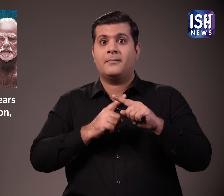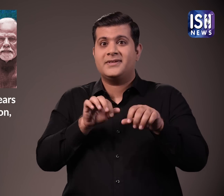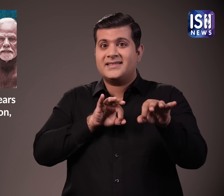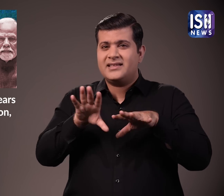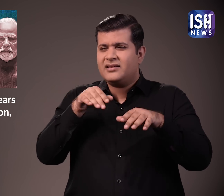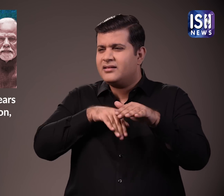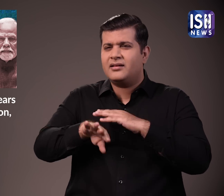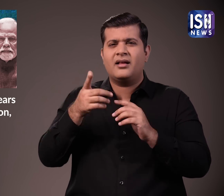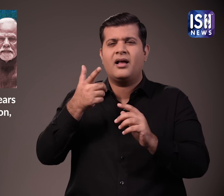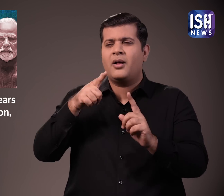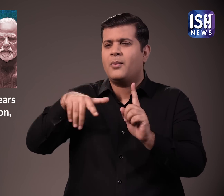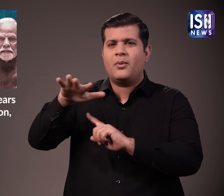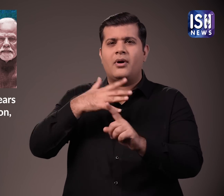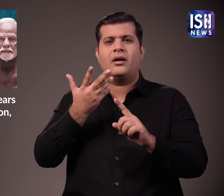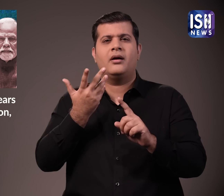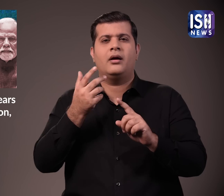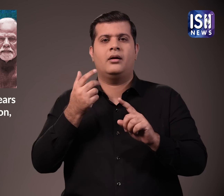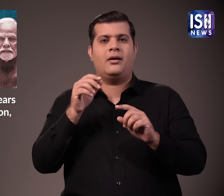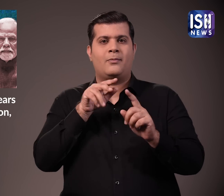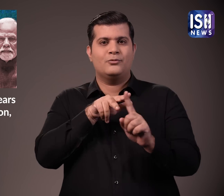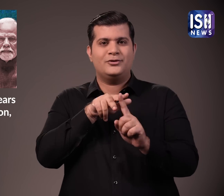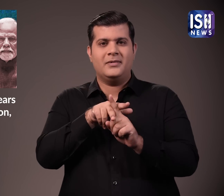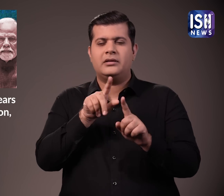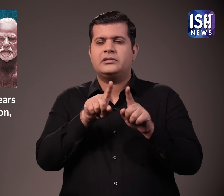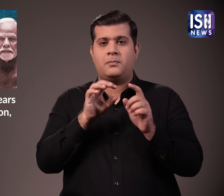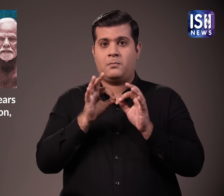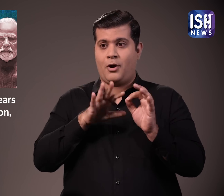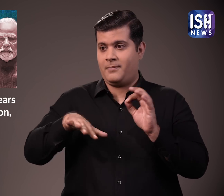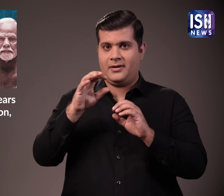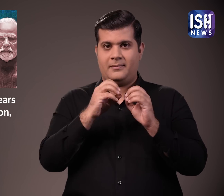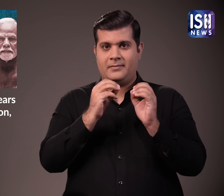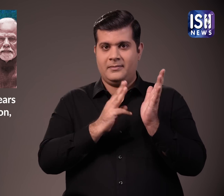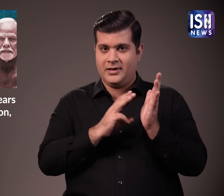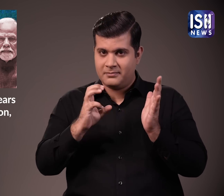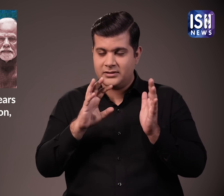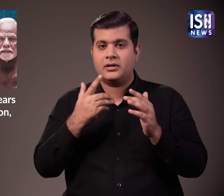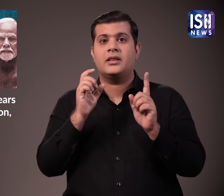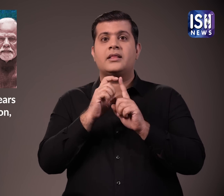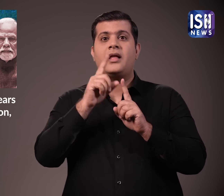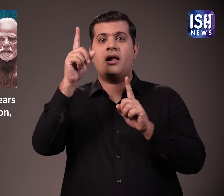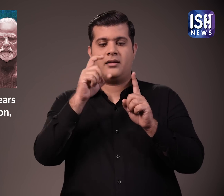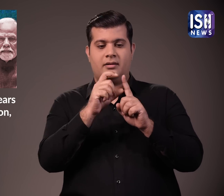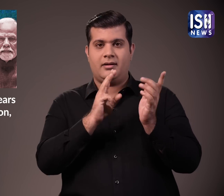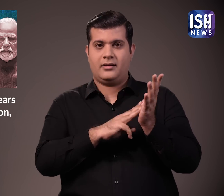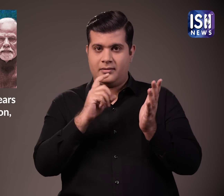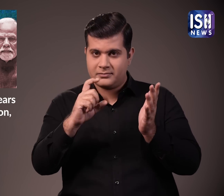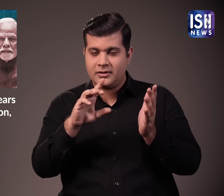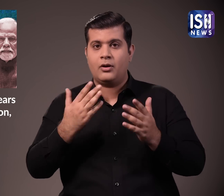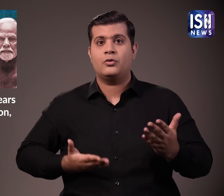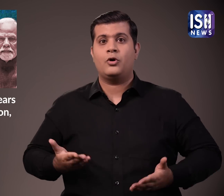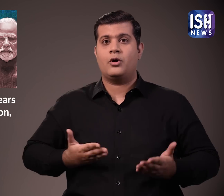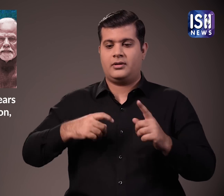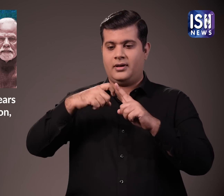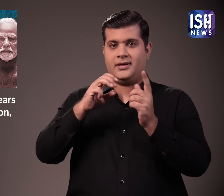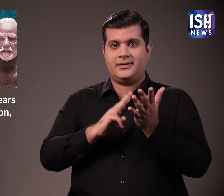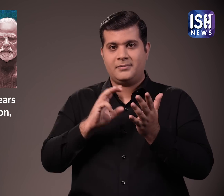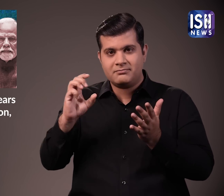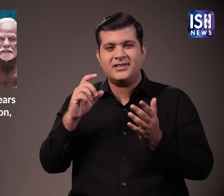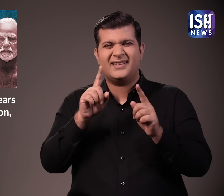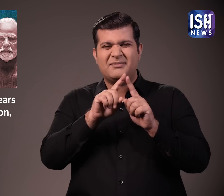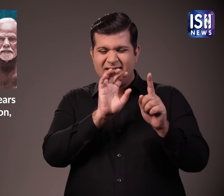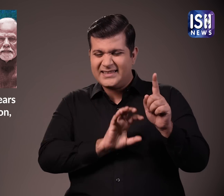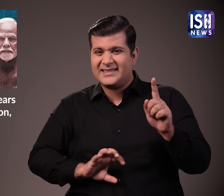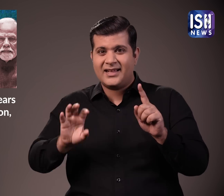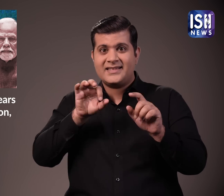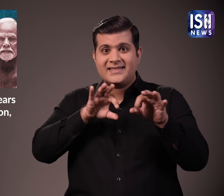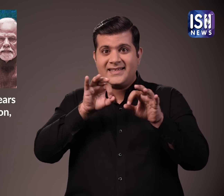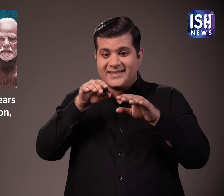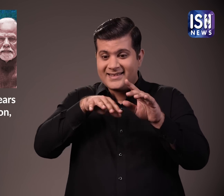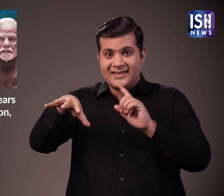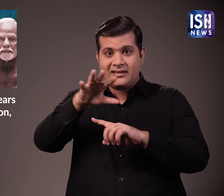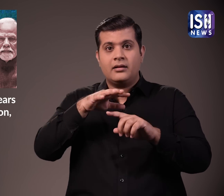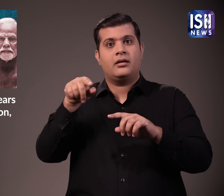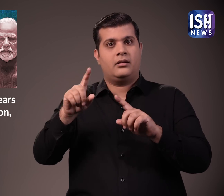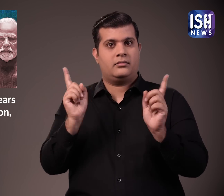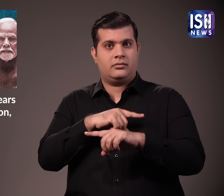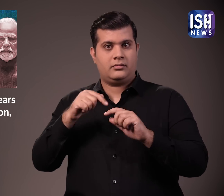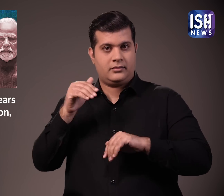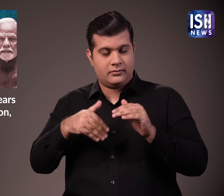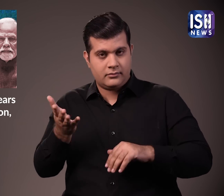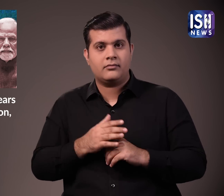civic body elections like Mumbai's BMC, Delhi's MDC, Kolkata's KMC polls,